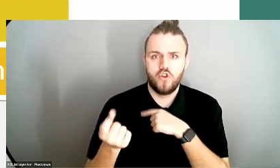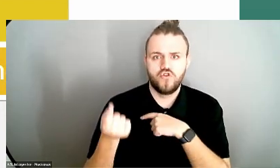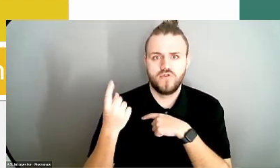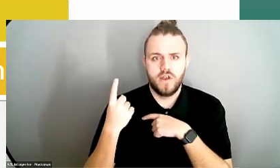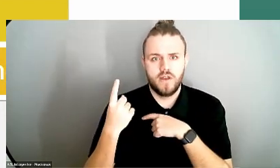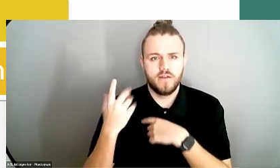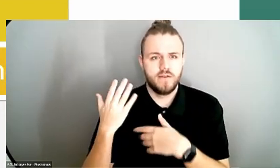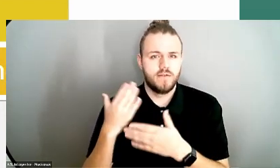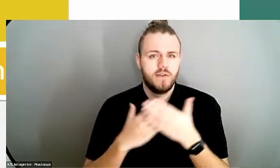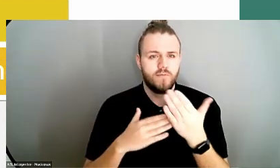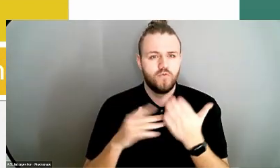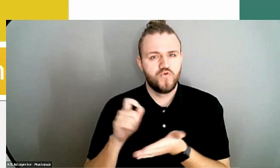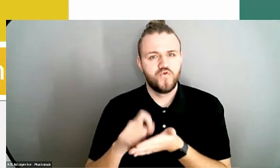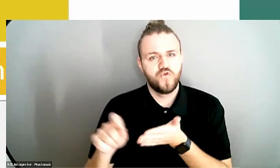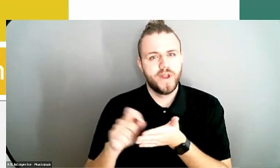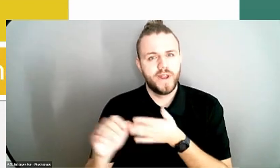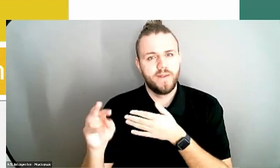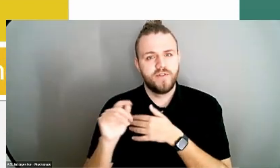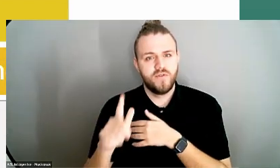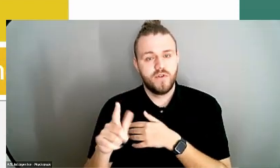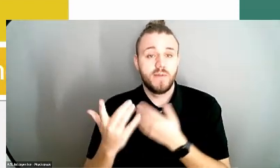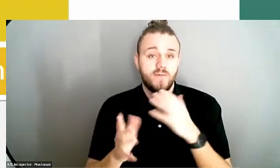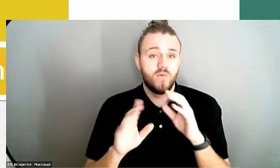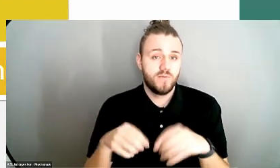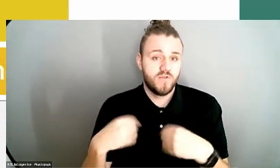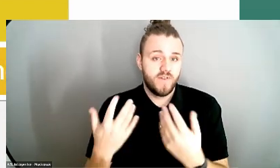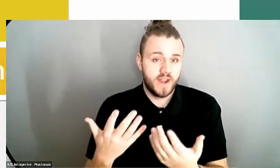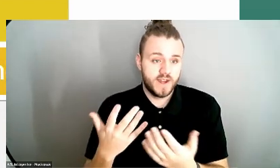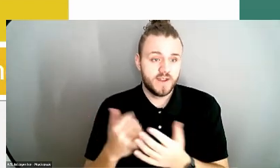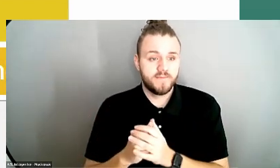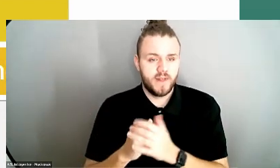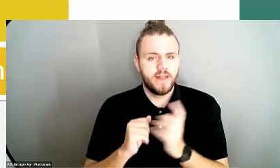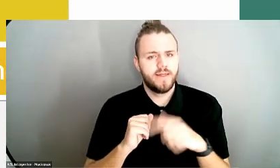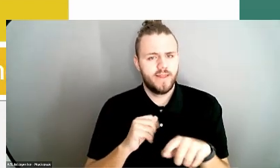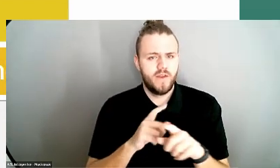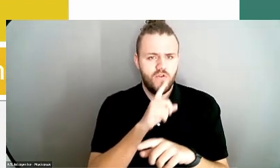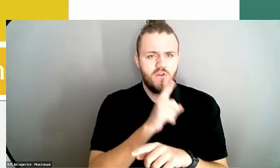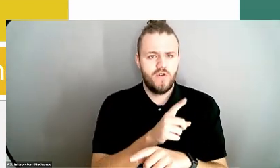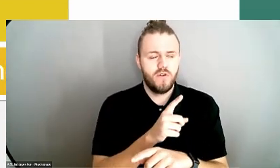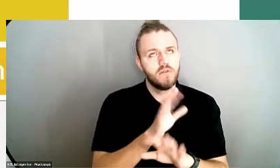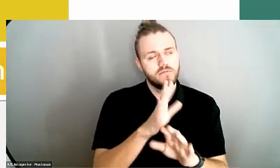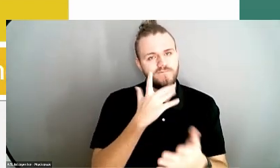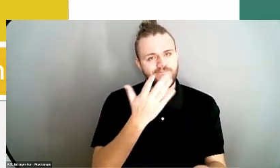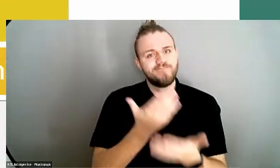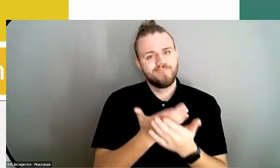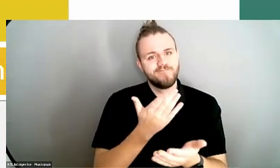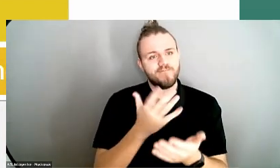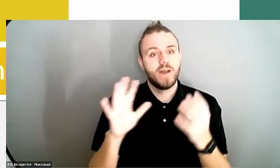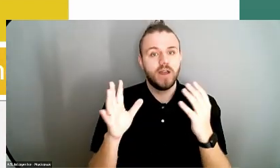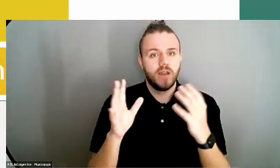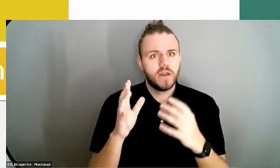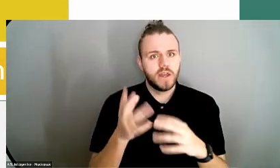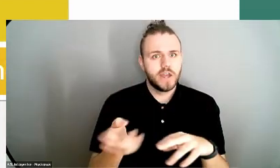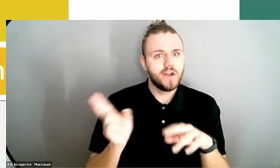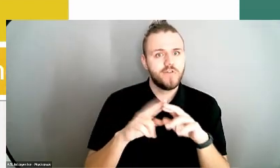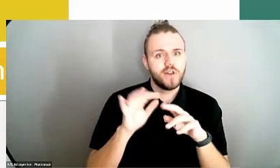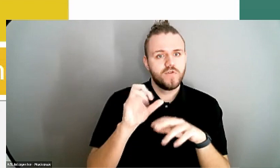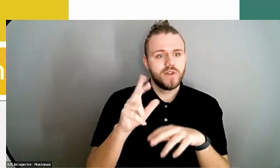the written material that might be provided. They are. It has been shown at increased risk for pregnancy complications and